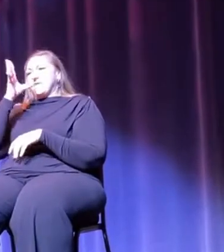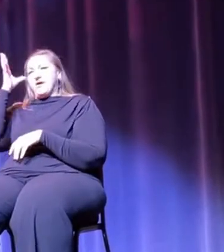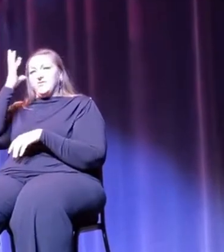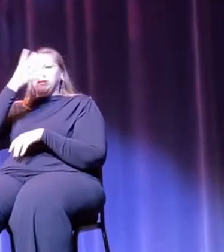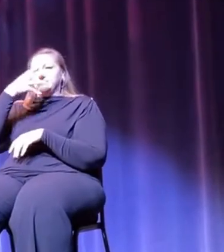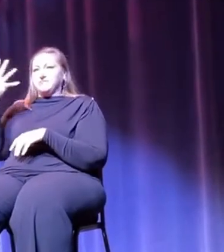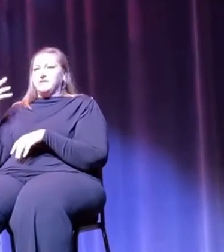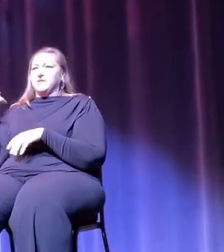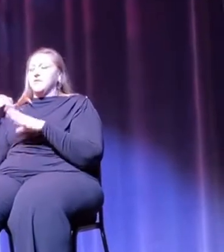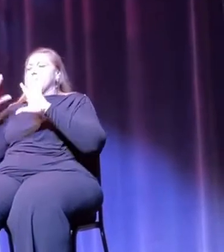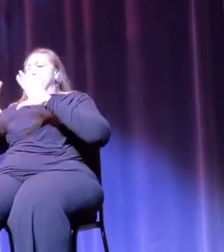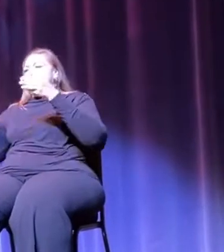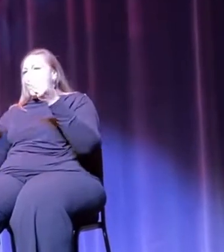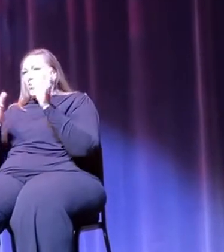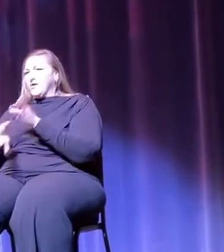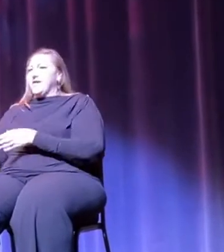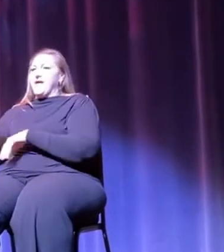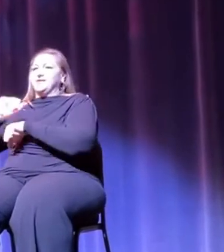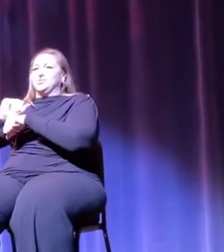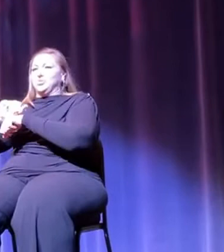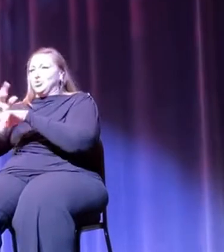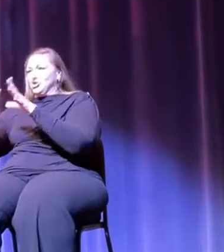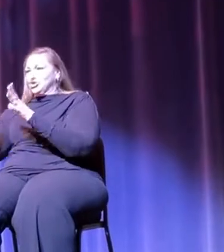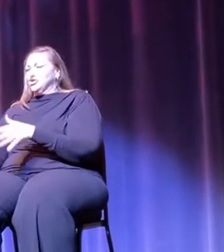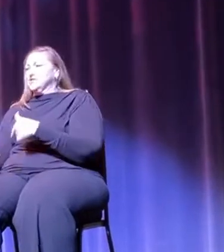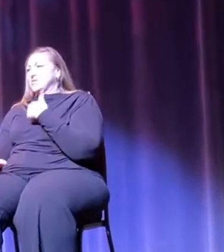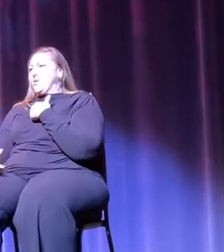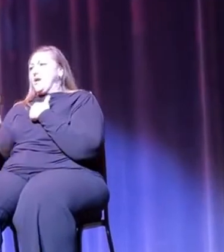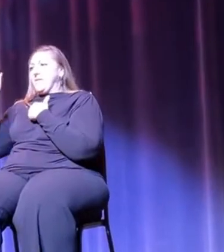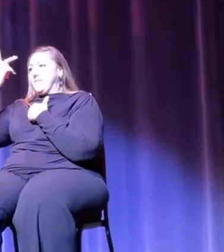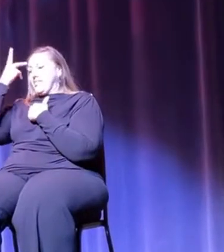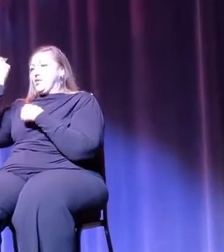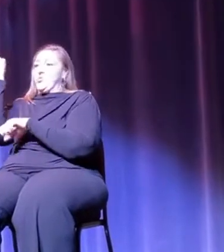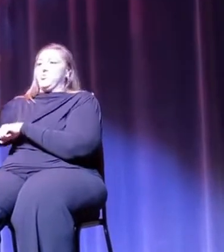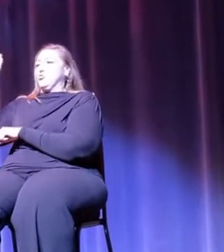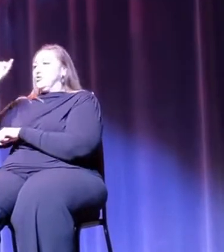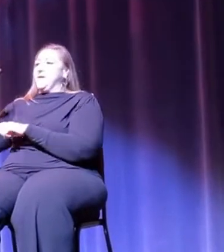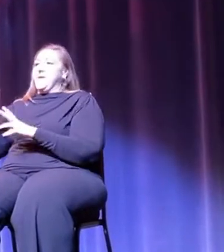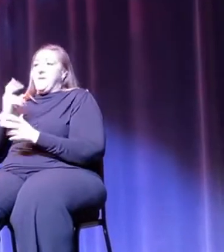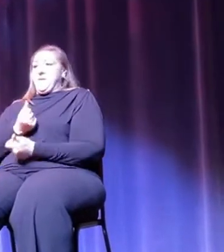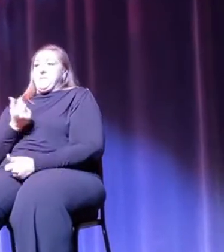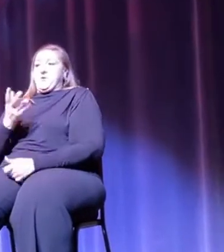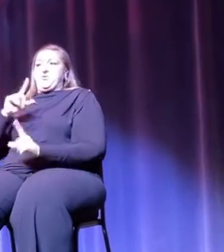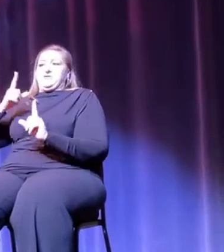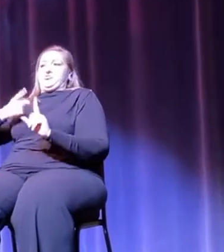organizers or workers, domestic workers and then when I did political work later, poetry was never number one,